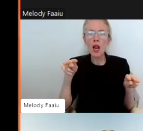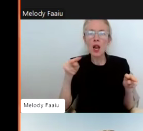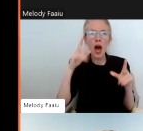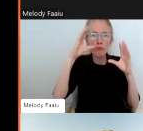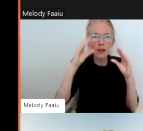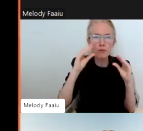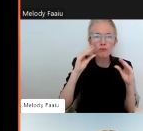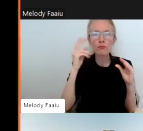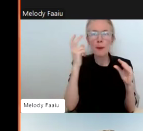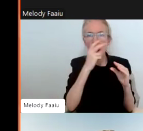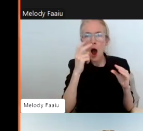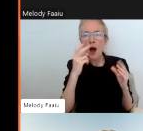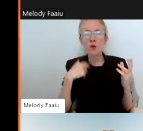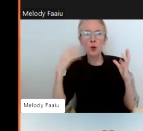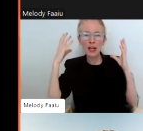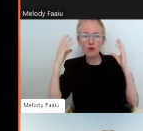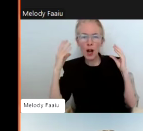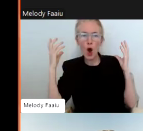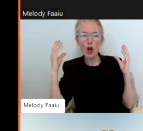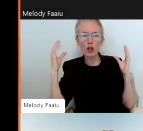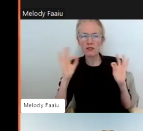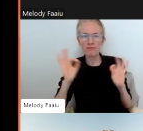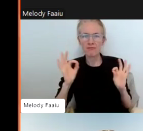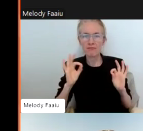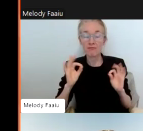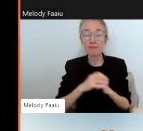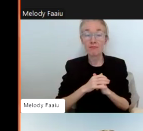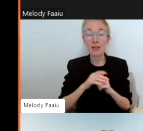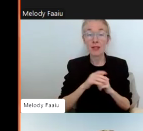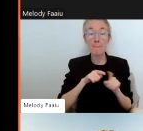The people who work in the buildings are generally willing to help people